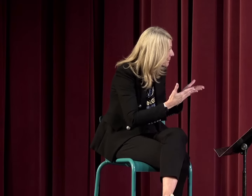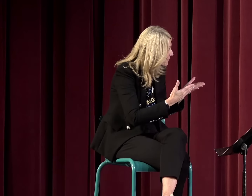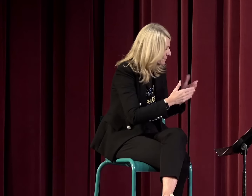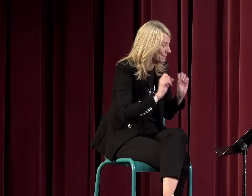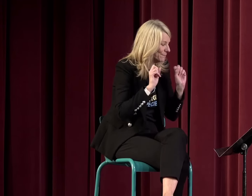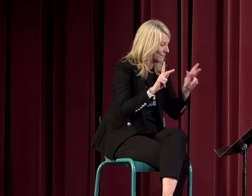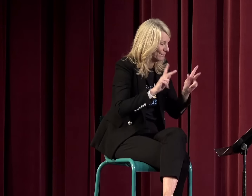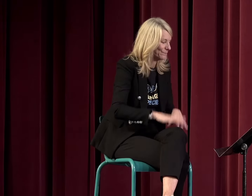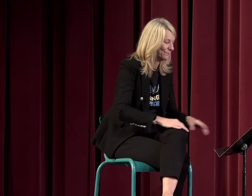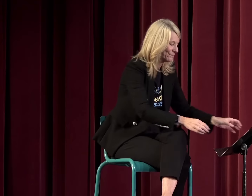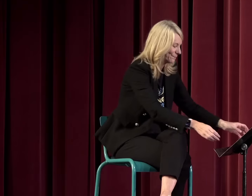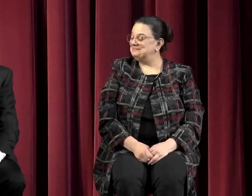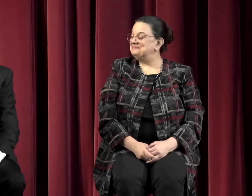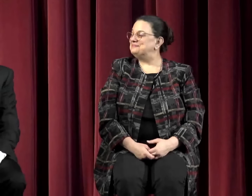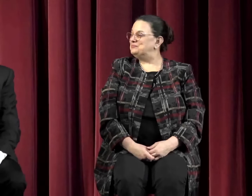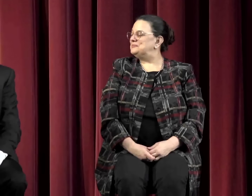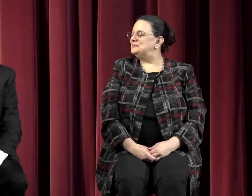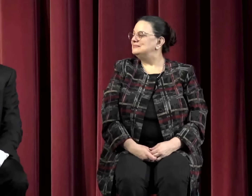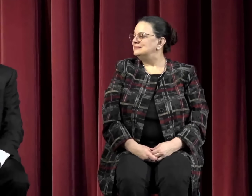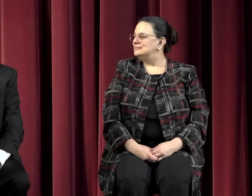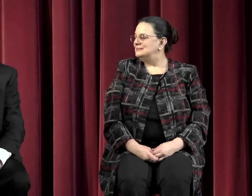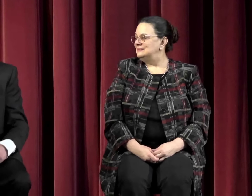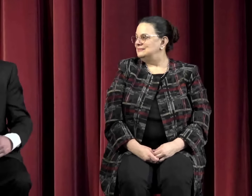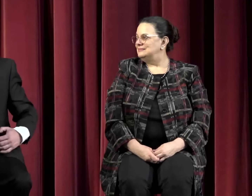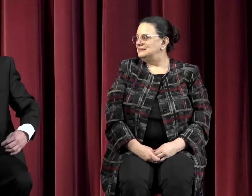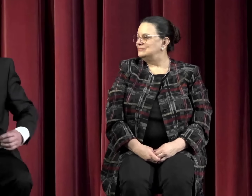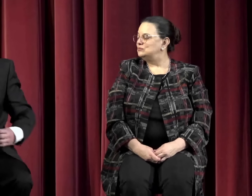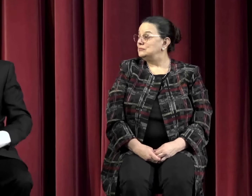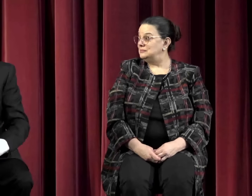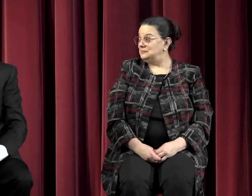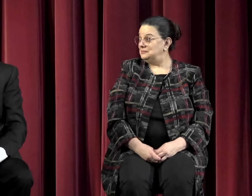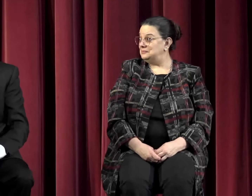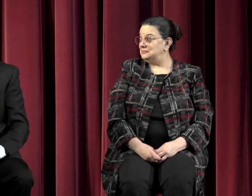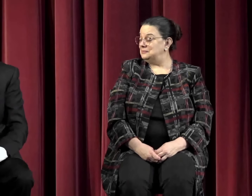Are you all ready for the first question?